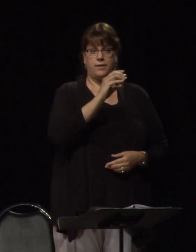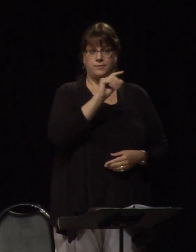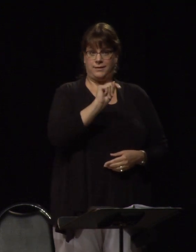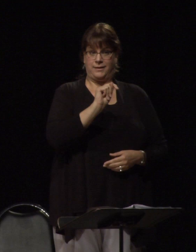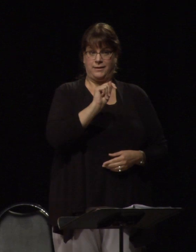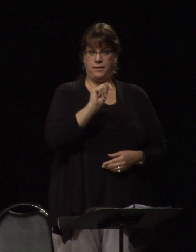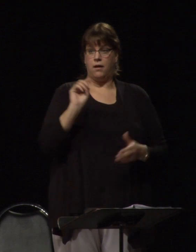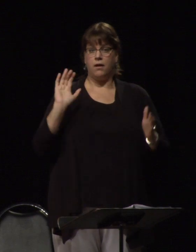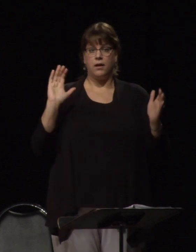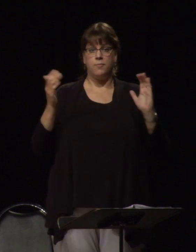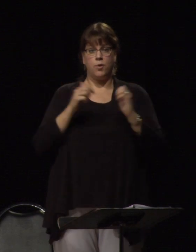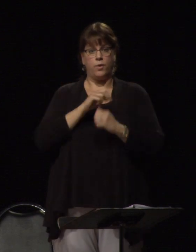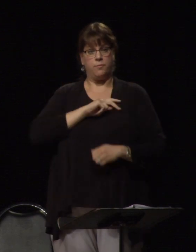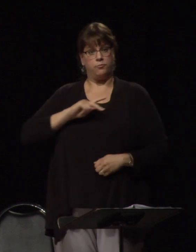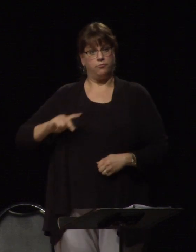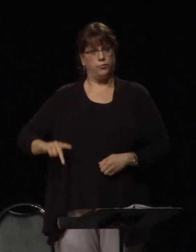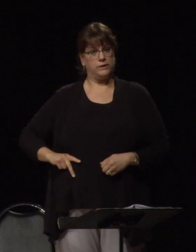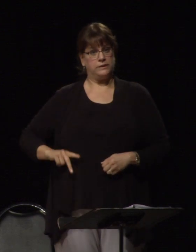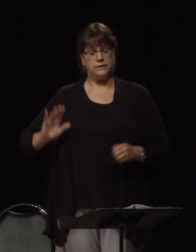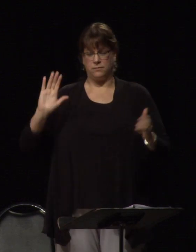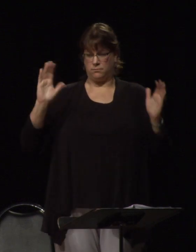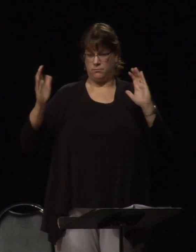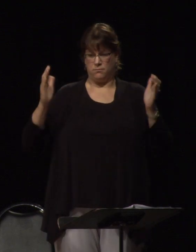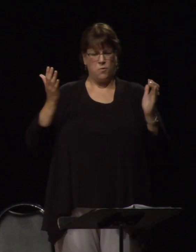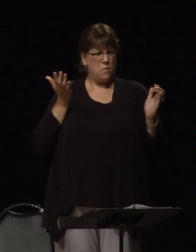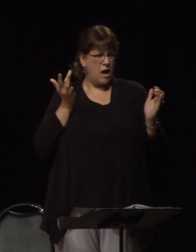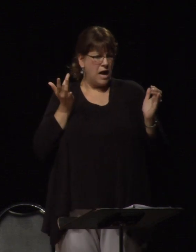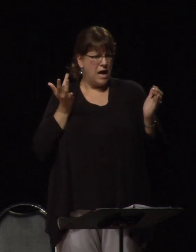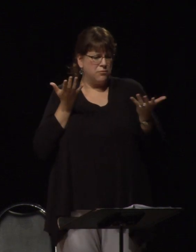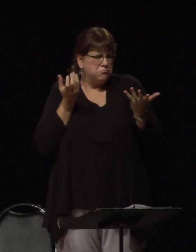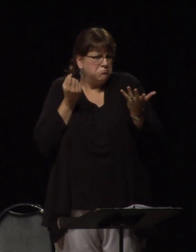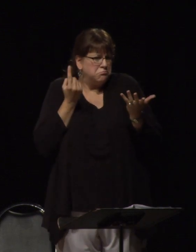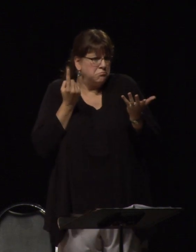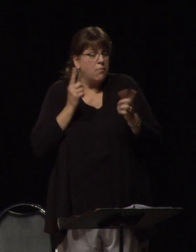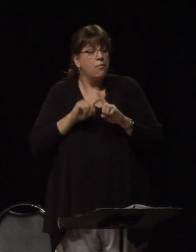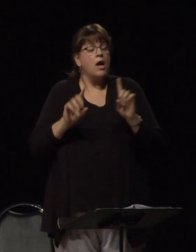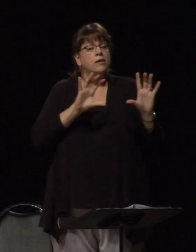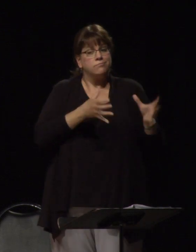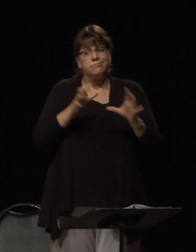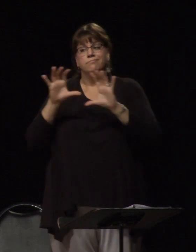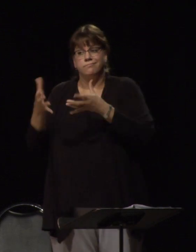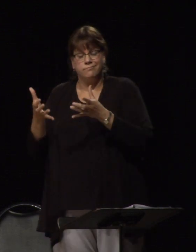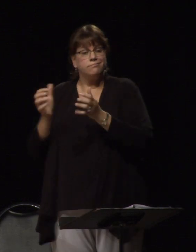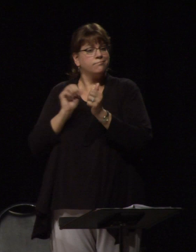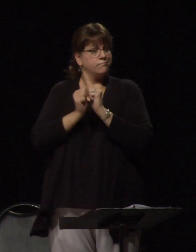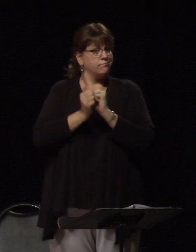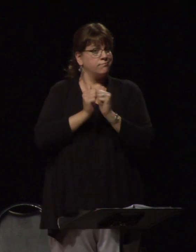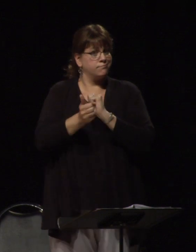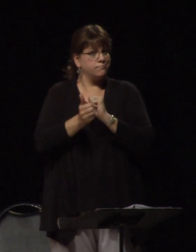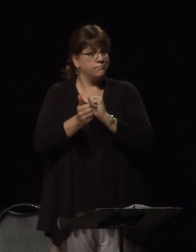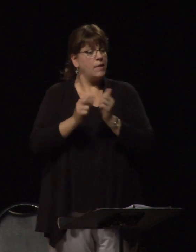MYSTERY TO ME, BUT I KNOW THAT WE ARE GOING TO BE RANKED BY VARIOUS PRINT AND ON-LINE OUTLETS WHETHER WE LIKE IT OR